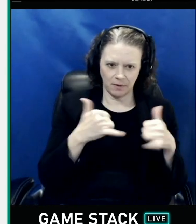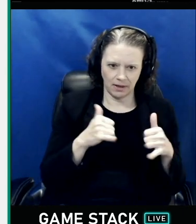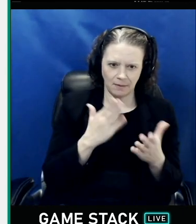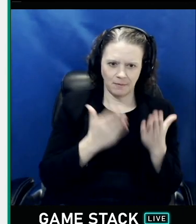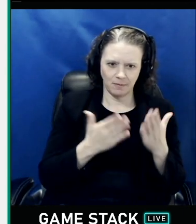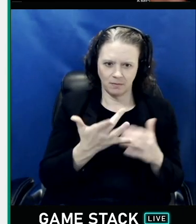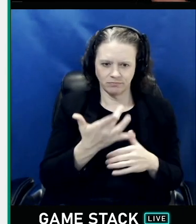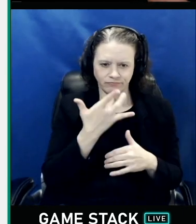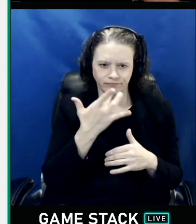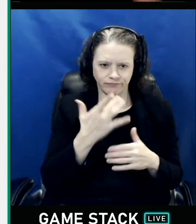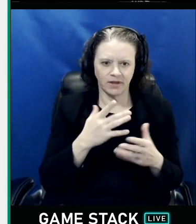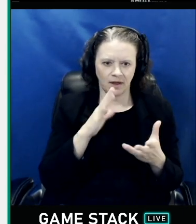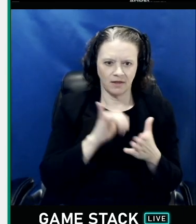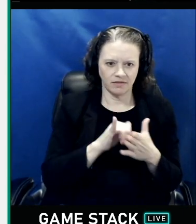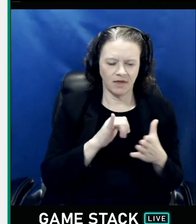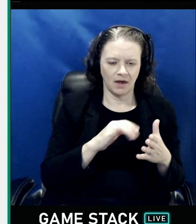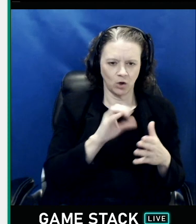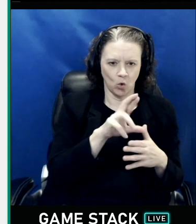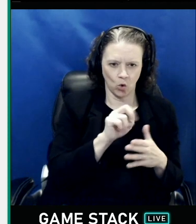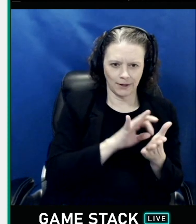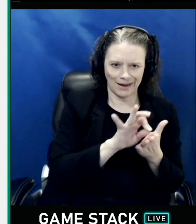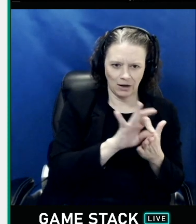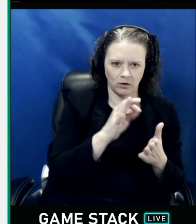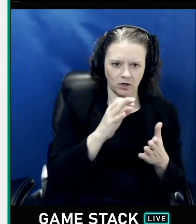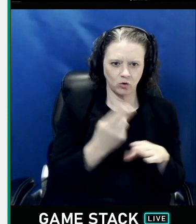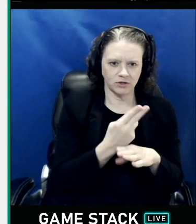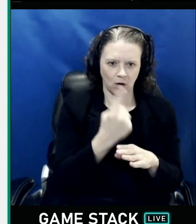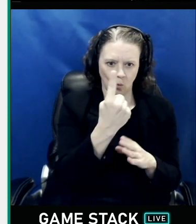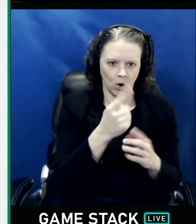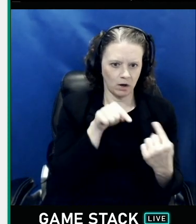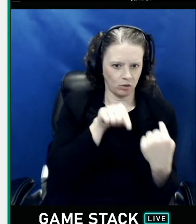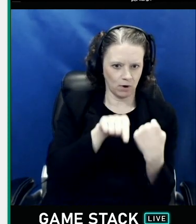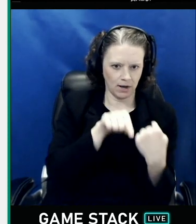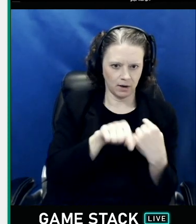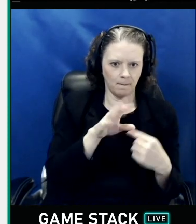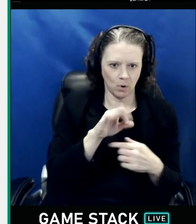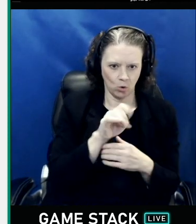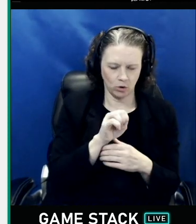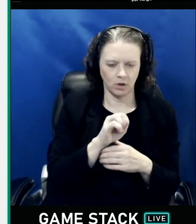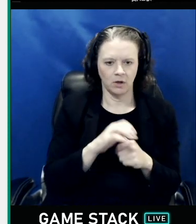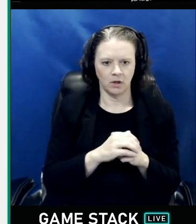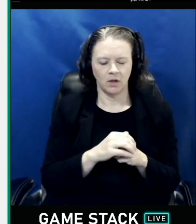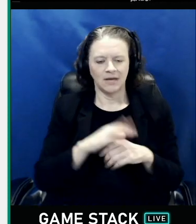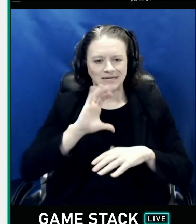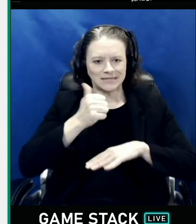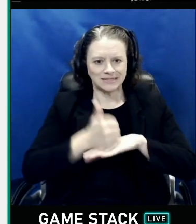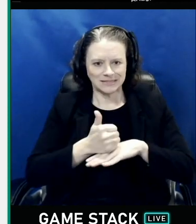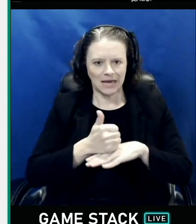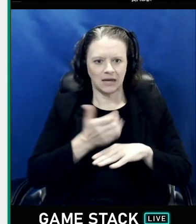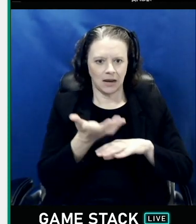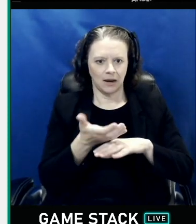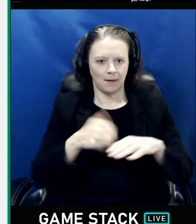single-thread mode. I recommend adding game options to Set Max Thread Pool Size, Force Thread Pool Size, Force SMT,